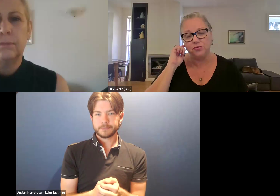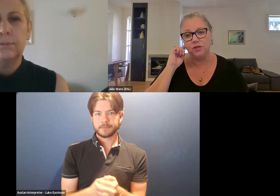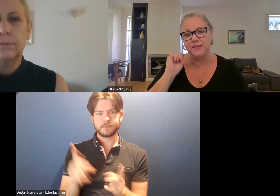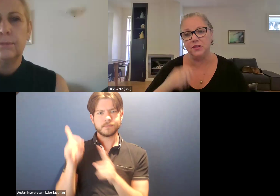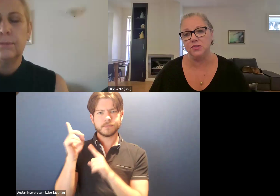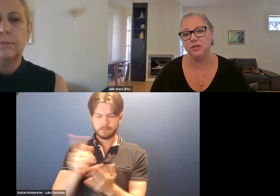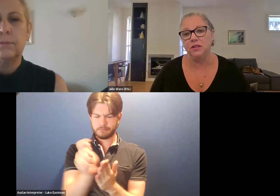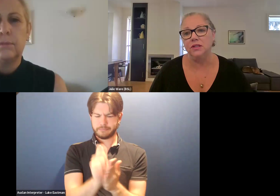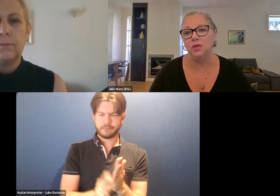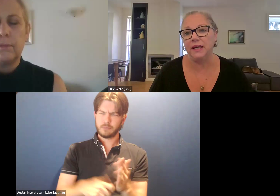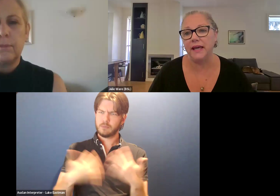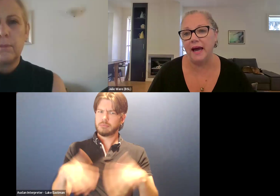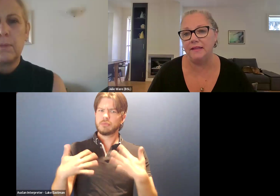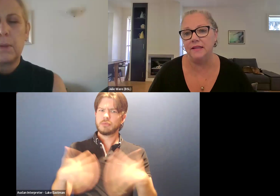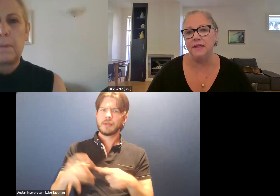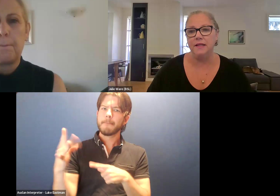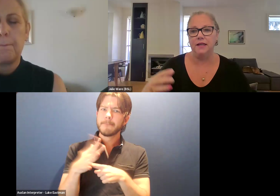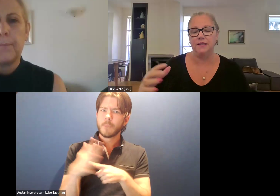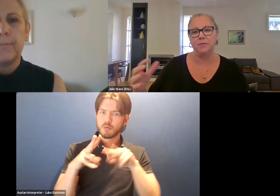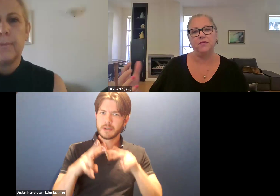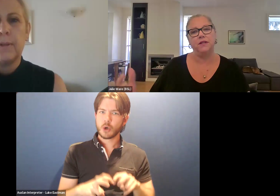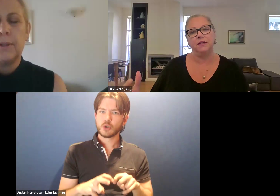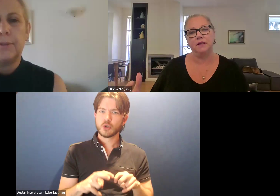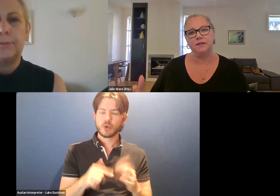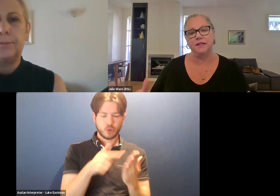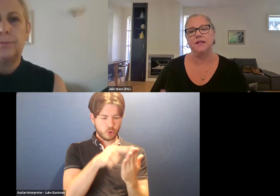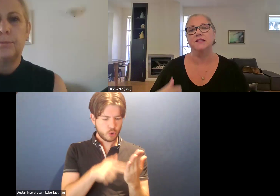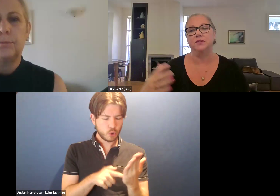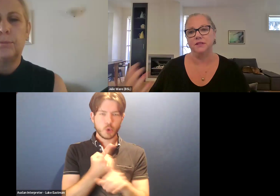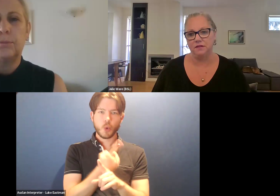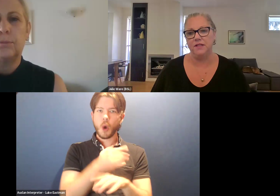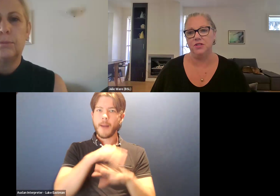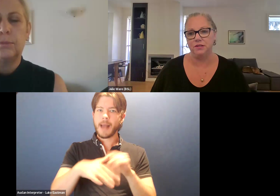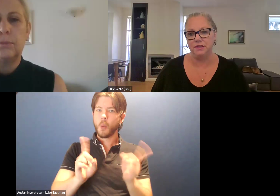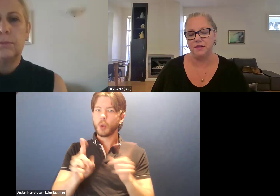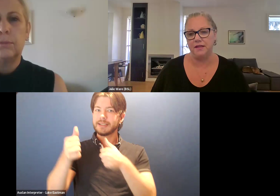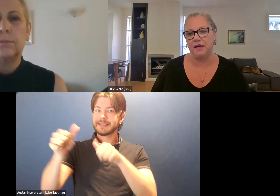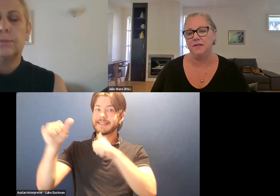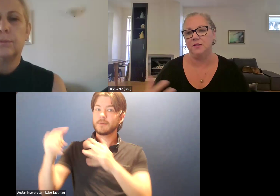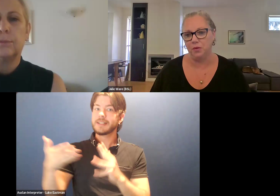important research looking at some of